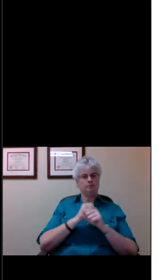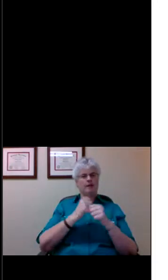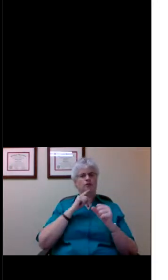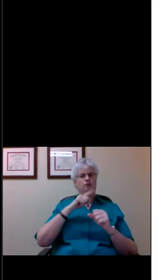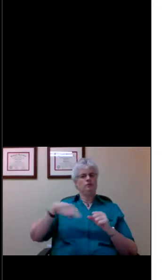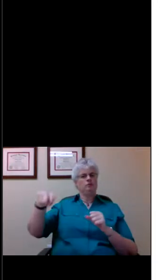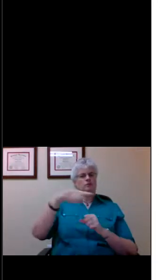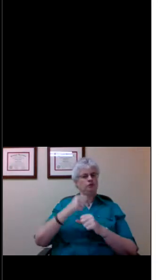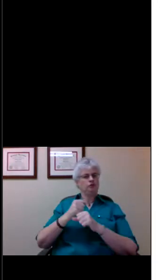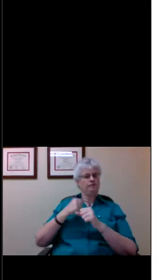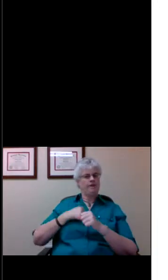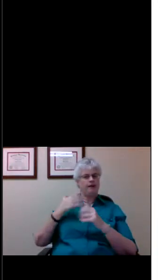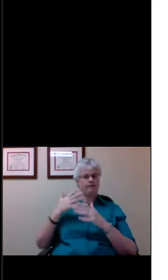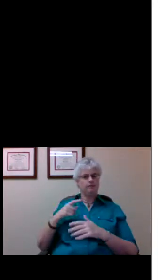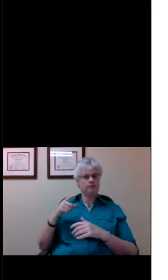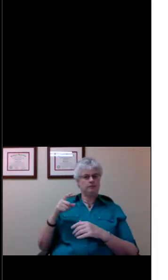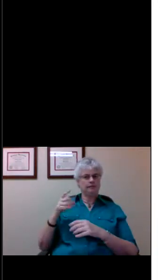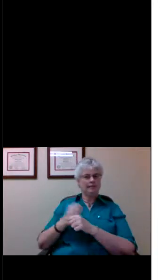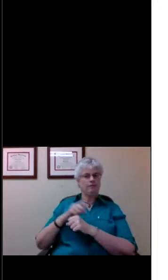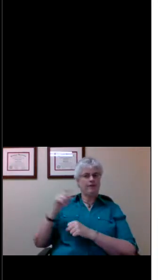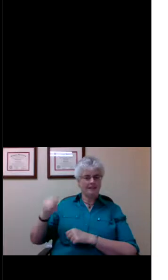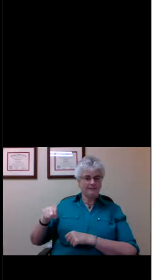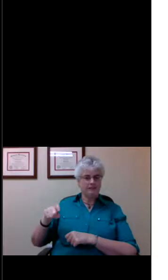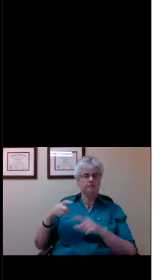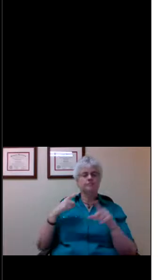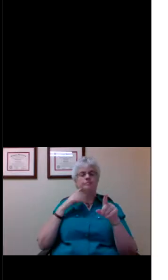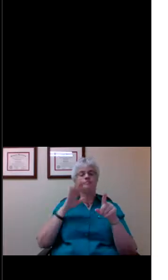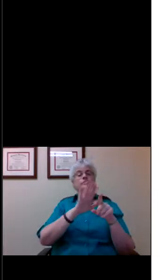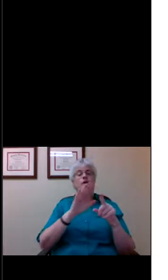had to take into account to make sure that survivors were getting what they